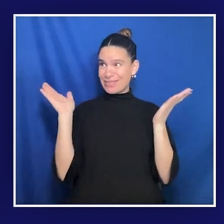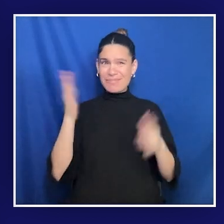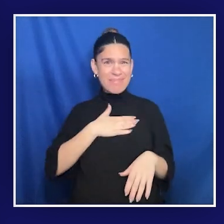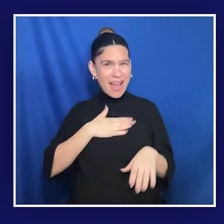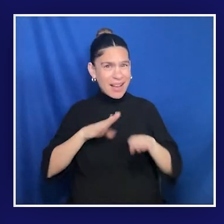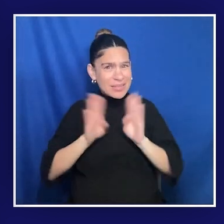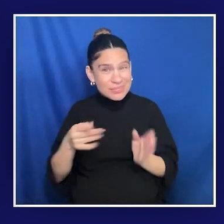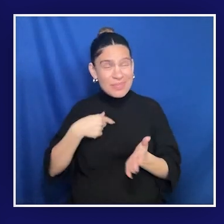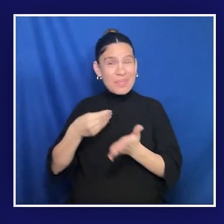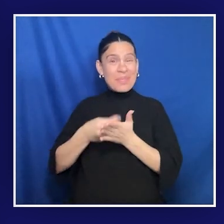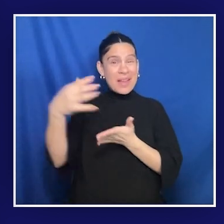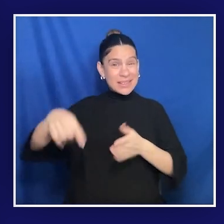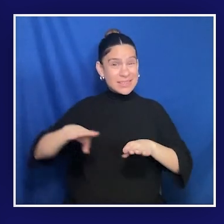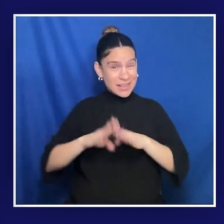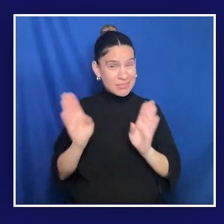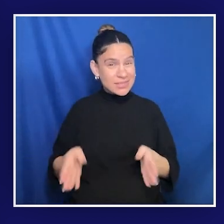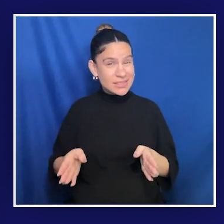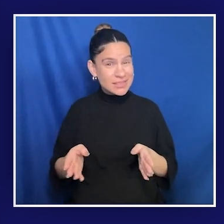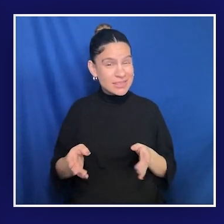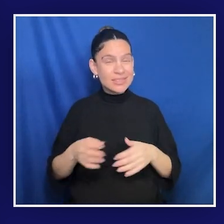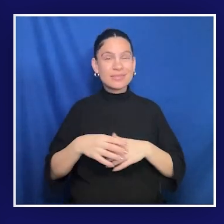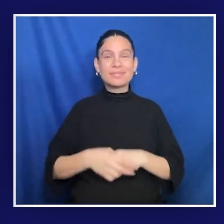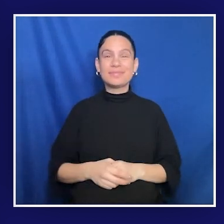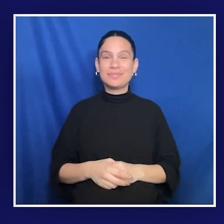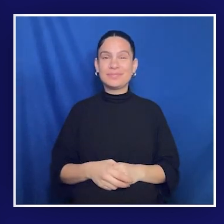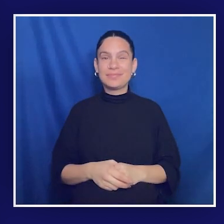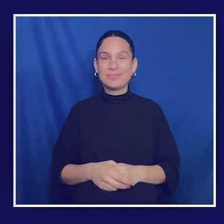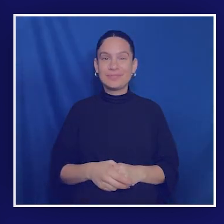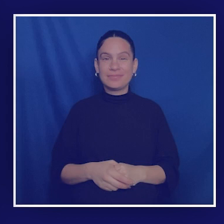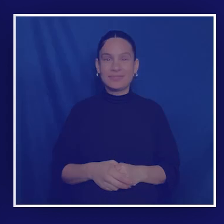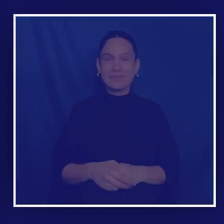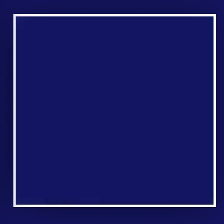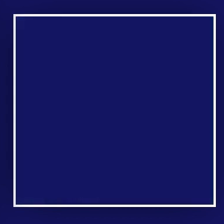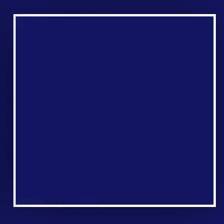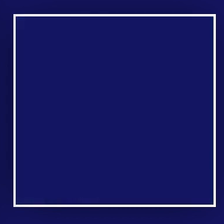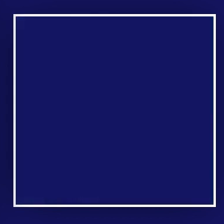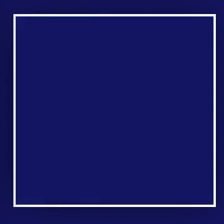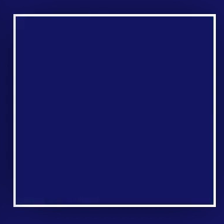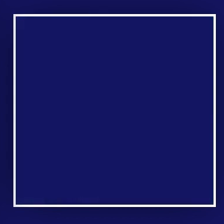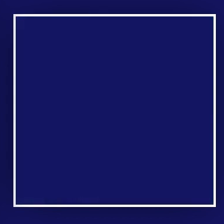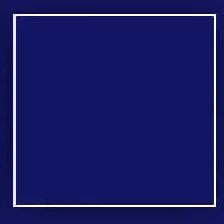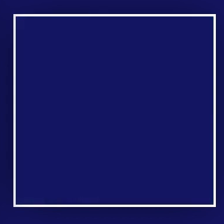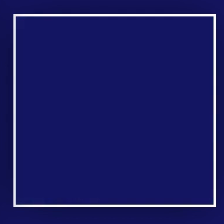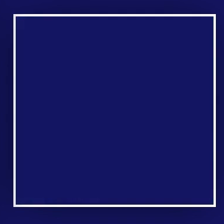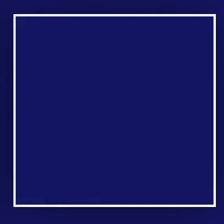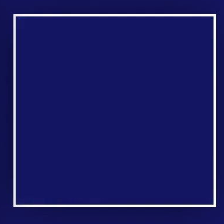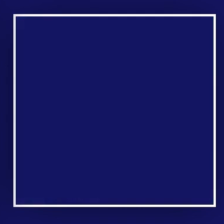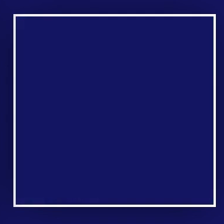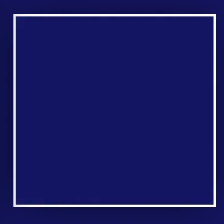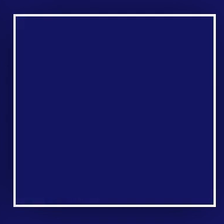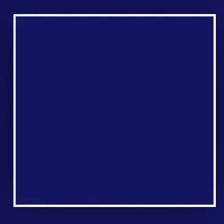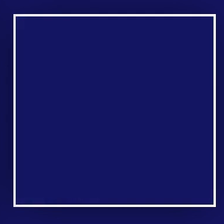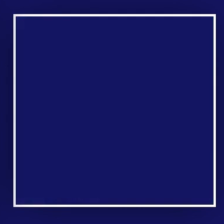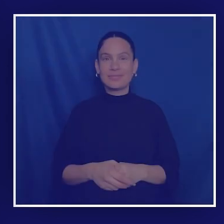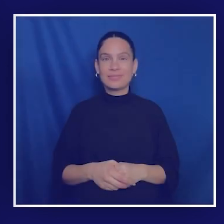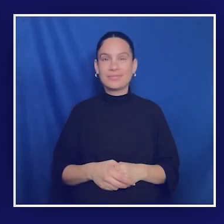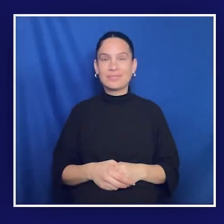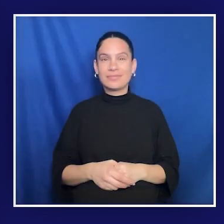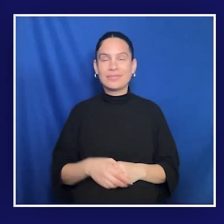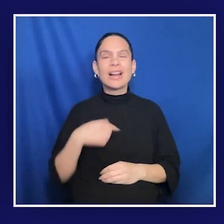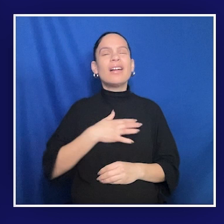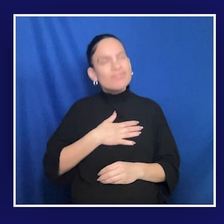[Audio Description]